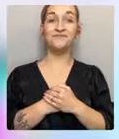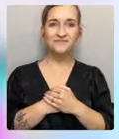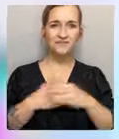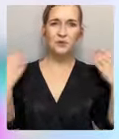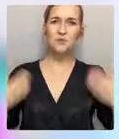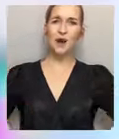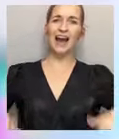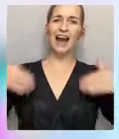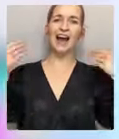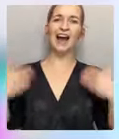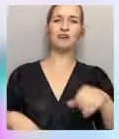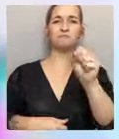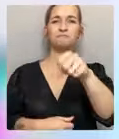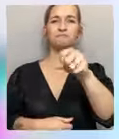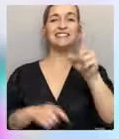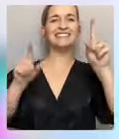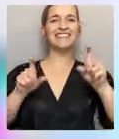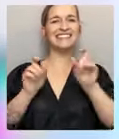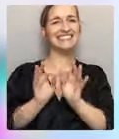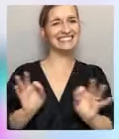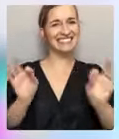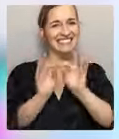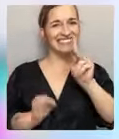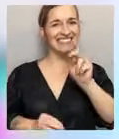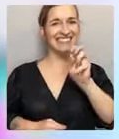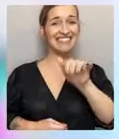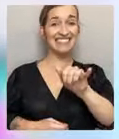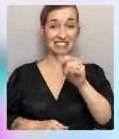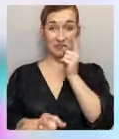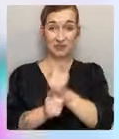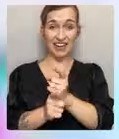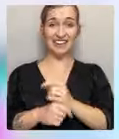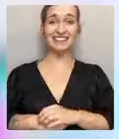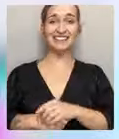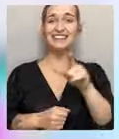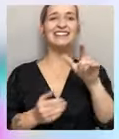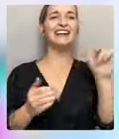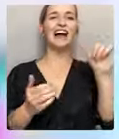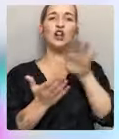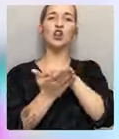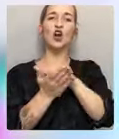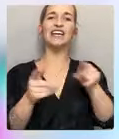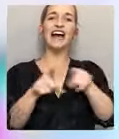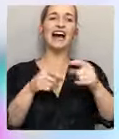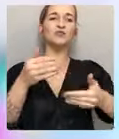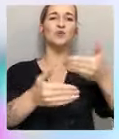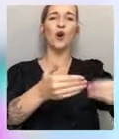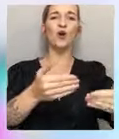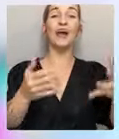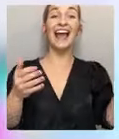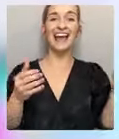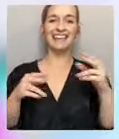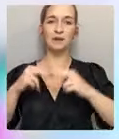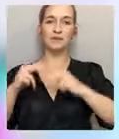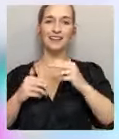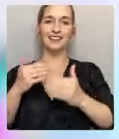Wow! Yeah. Testing is key, right? It's just like, you're learning as you go, and you're building as you go.